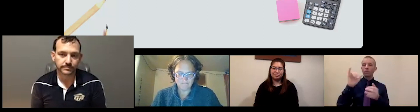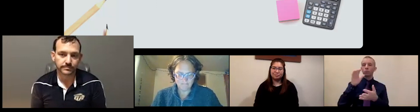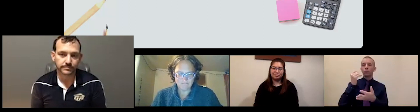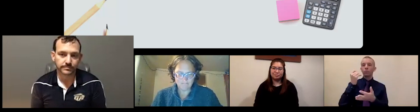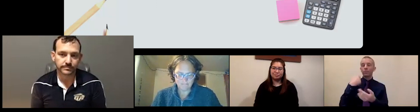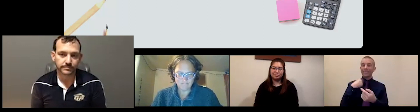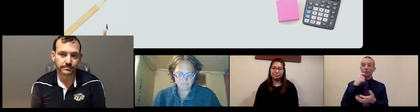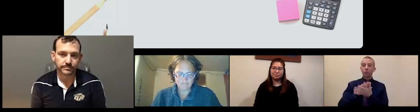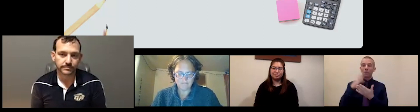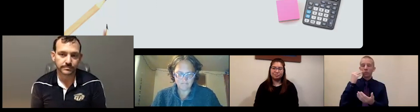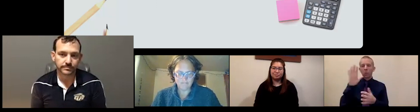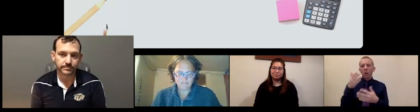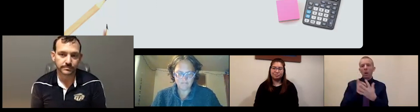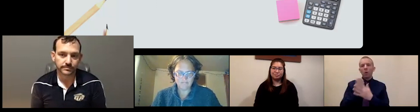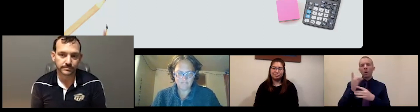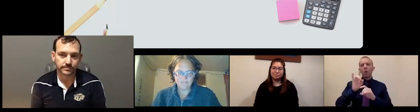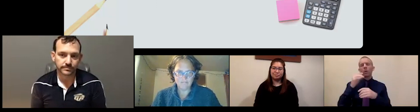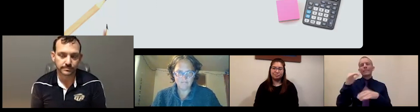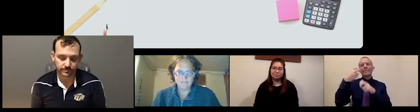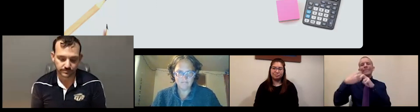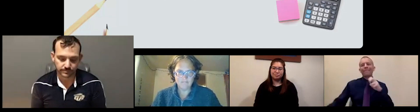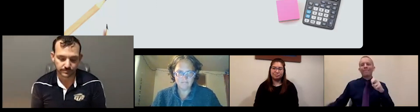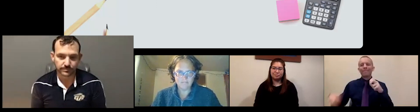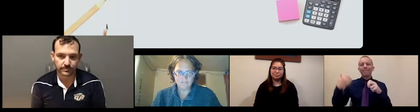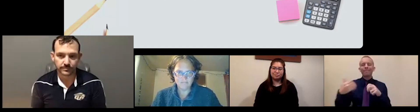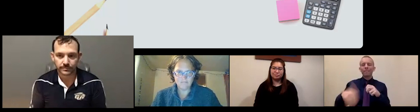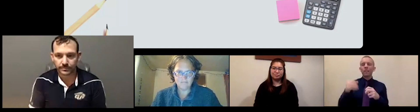Like at dental school, it was tough.